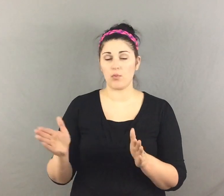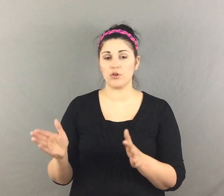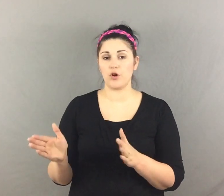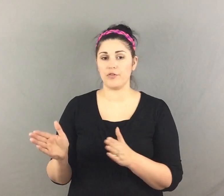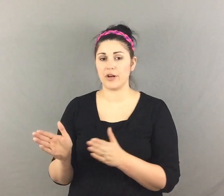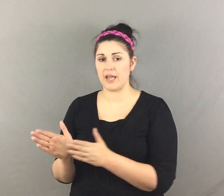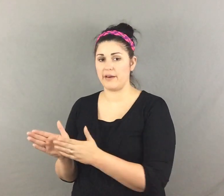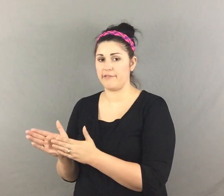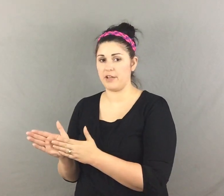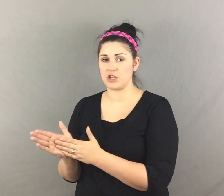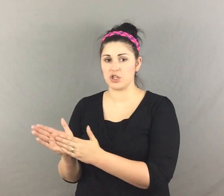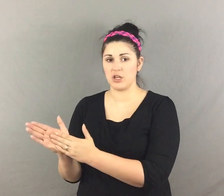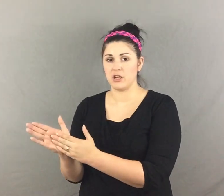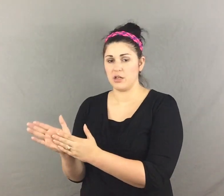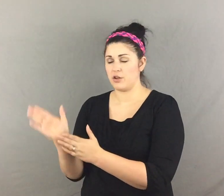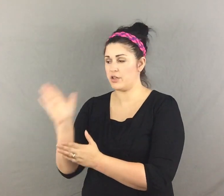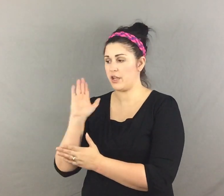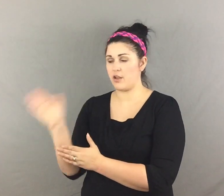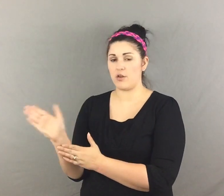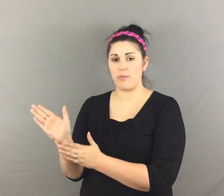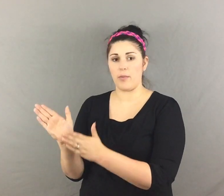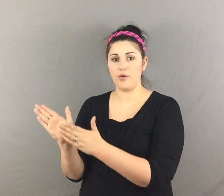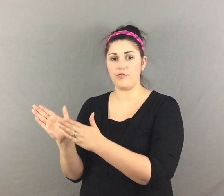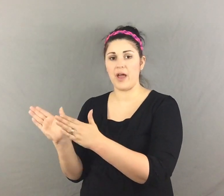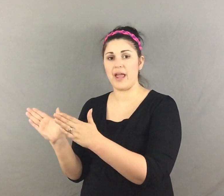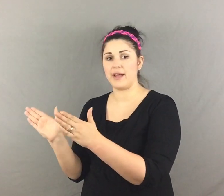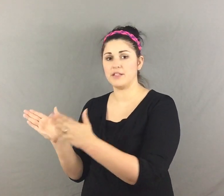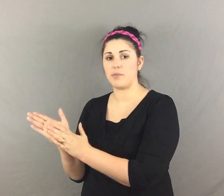but we'll go over it again. Fish. You take both flat hands,